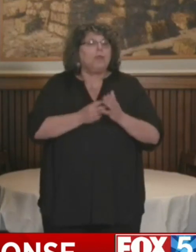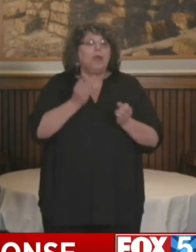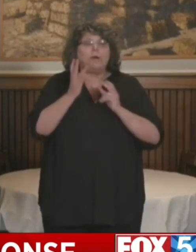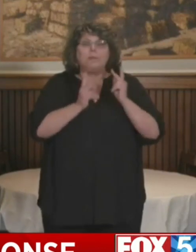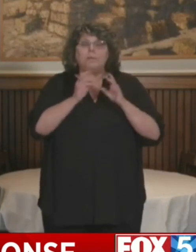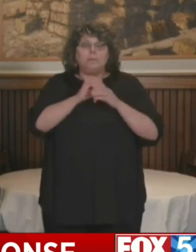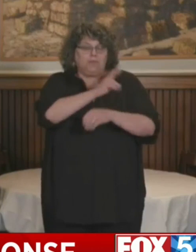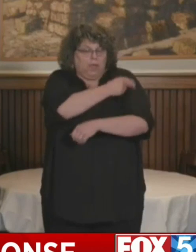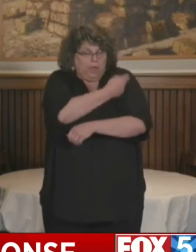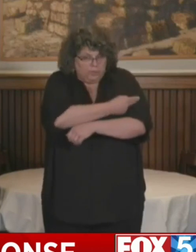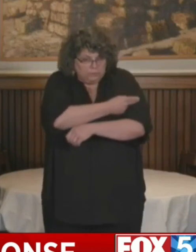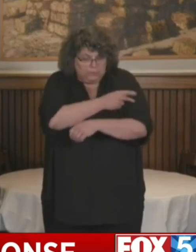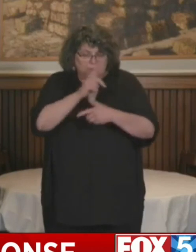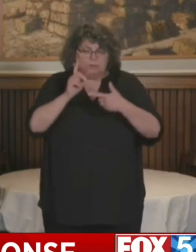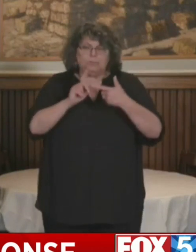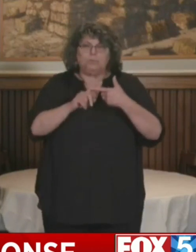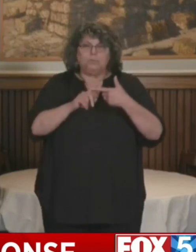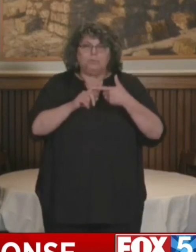HAPPENING IN THE COMMUNITY AS